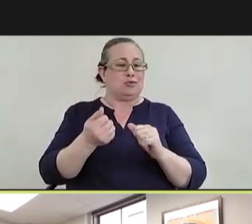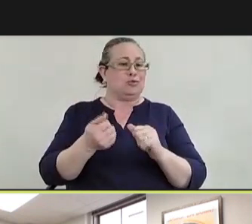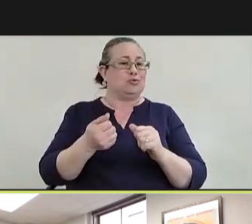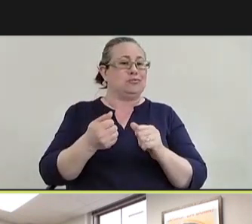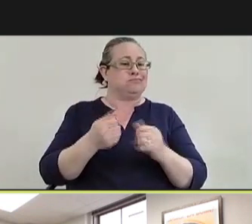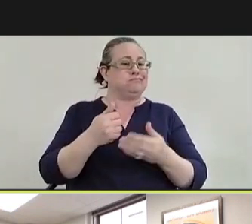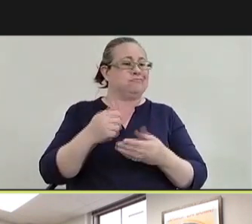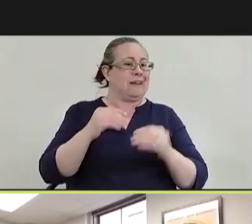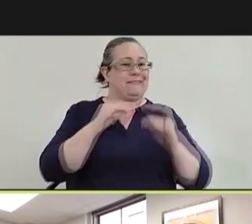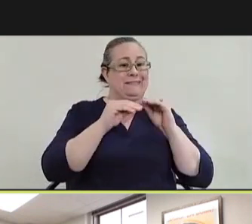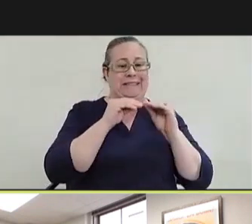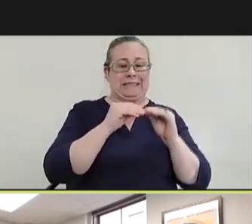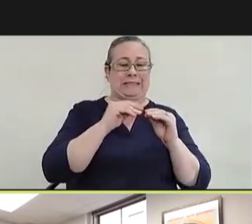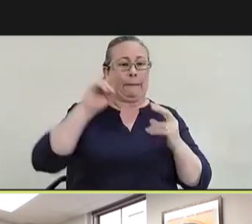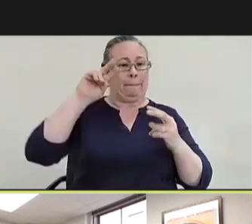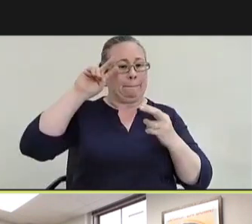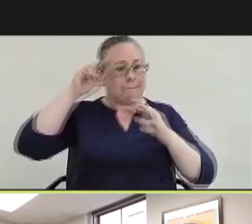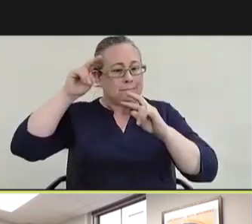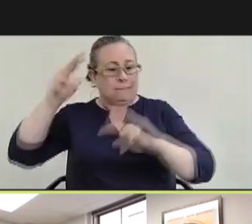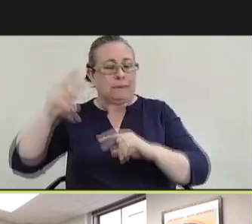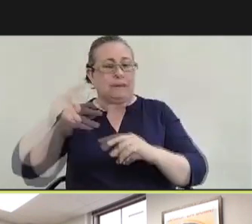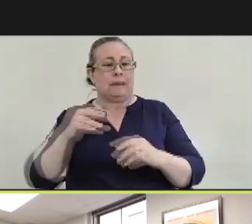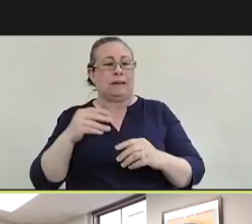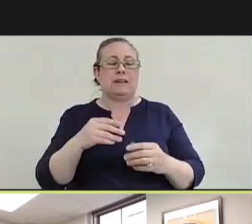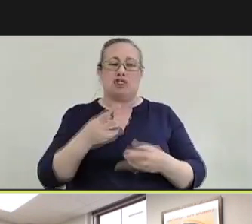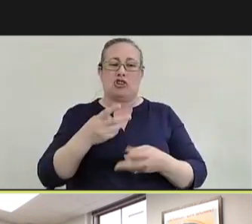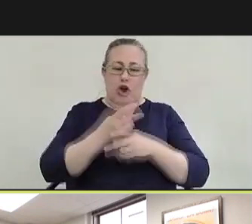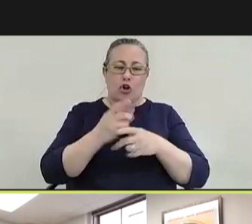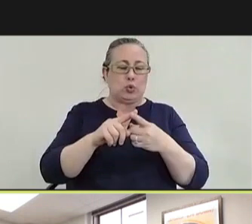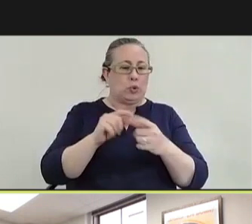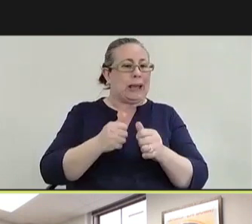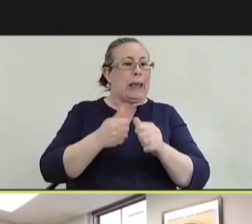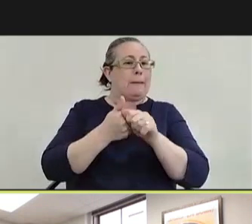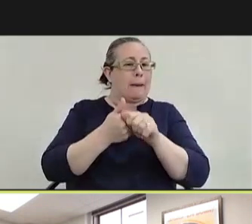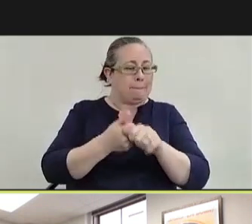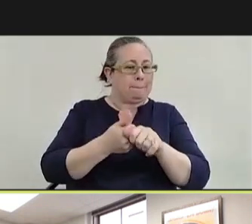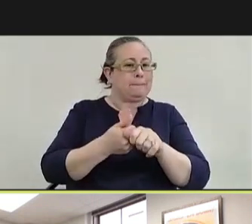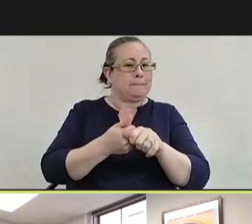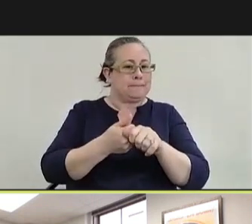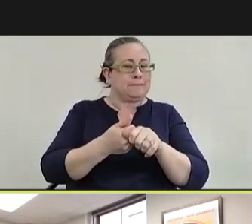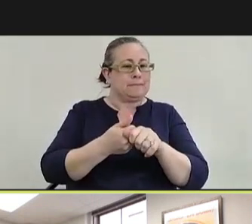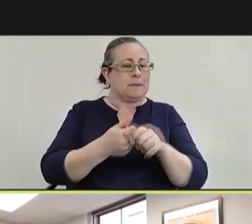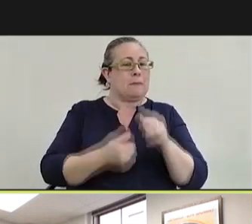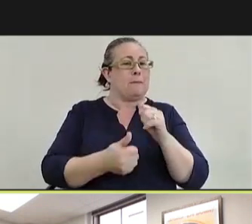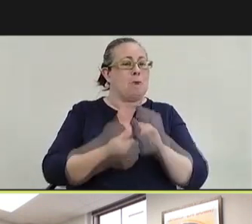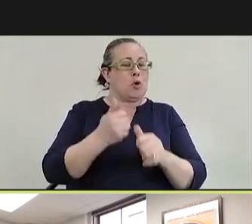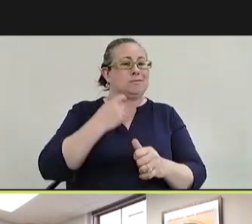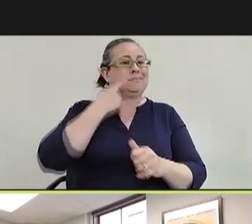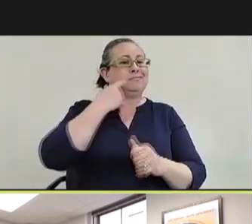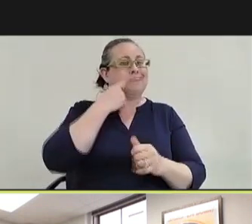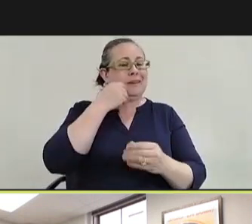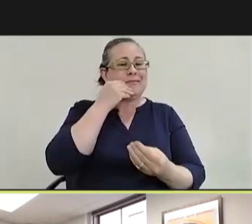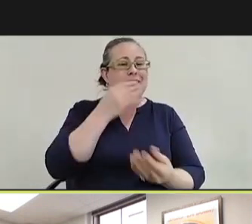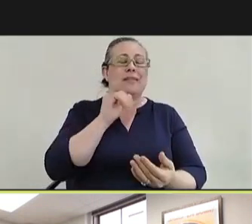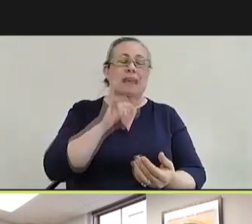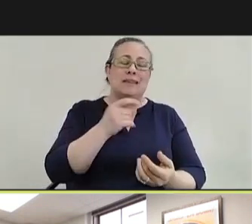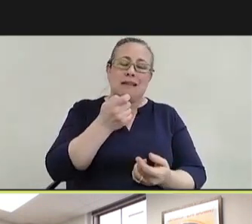up on what the latest flavor of misinformation is and so that's a little bit of a challenge but